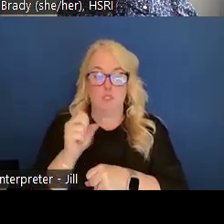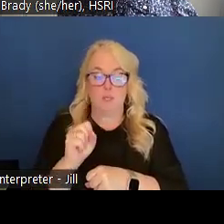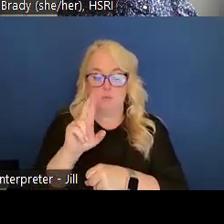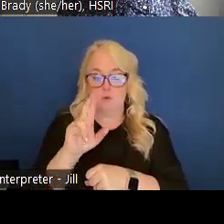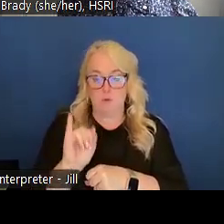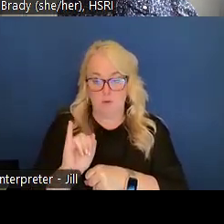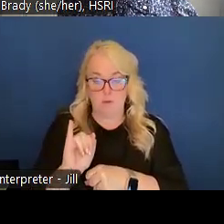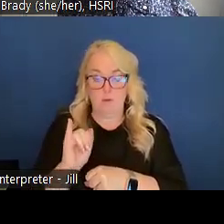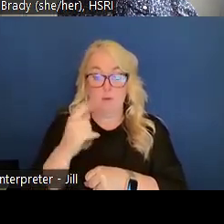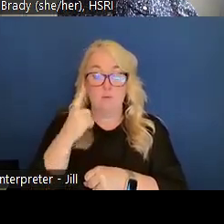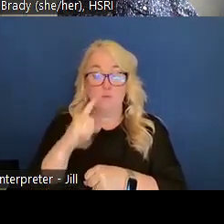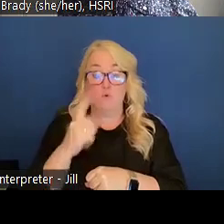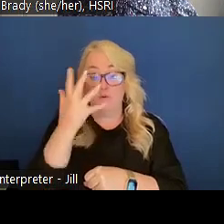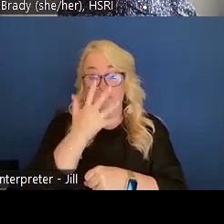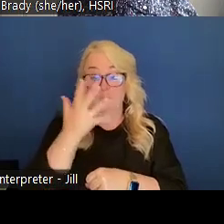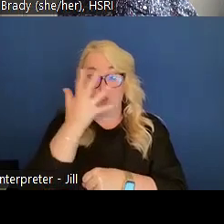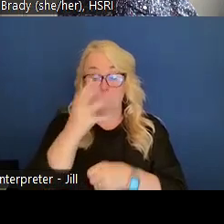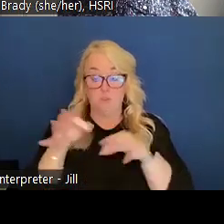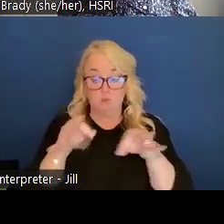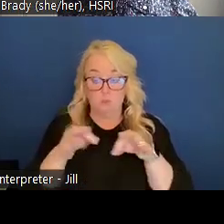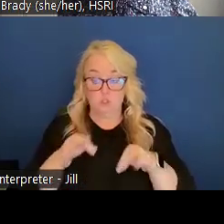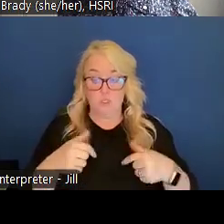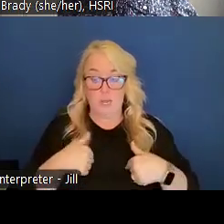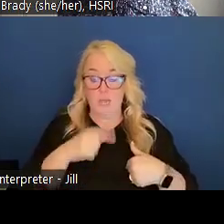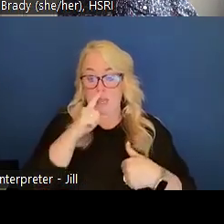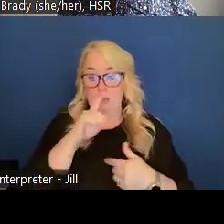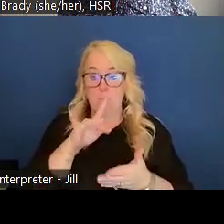visual description, I am a middle-aged woman using a